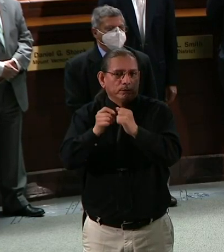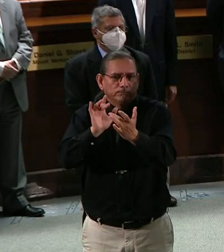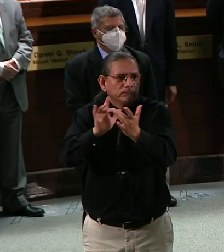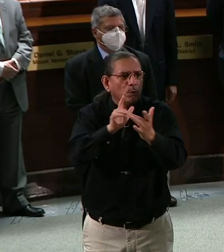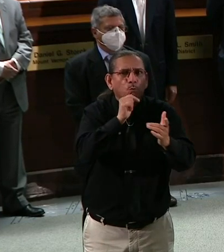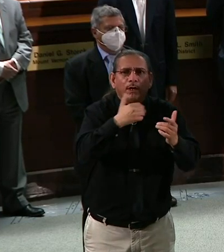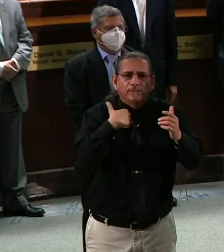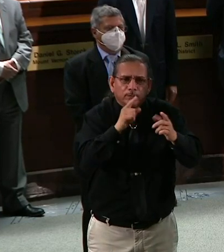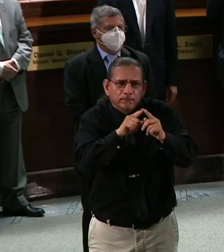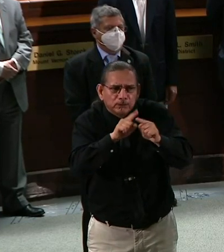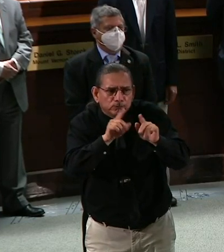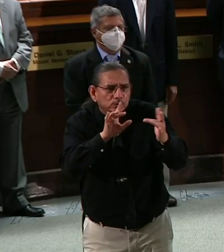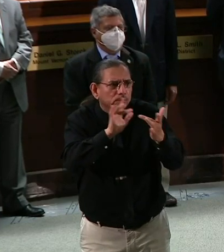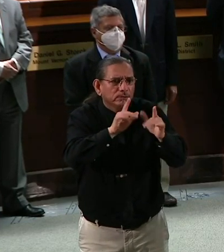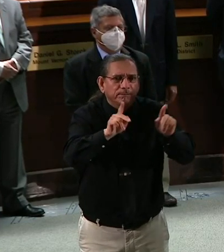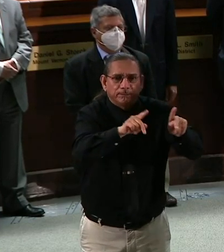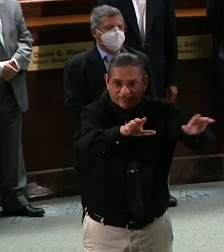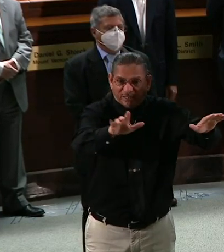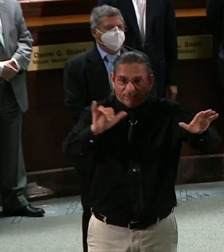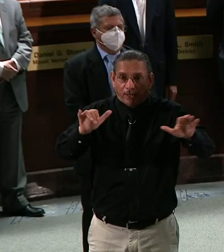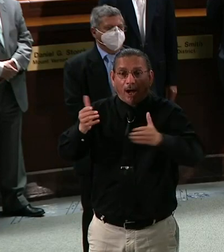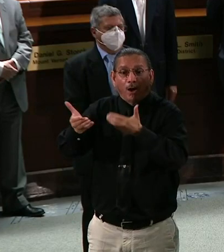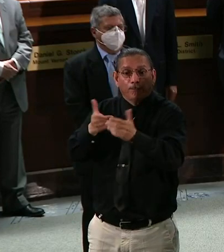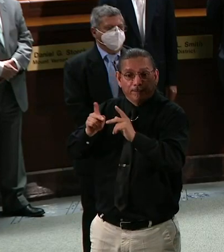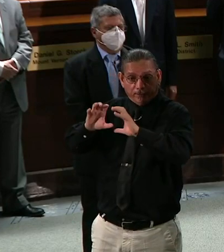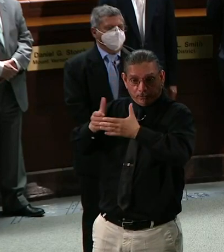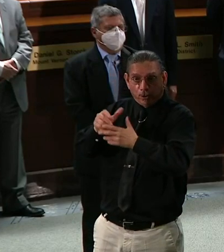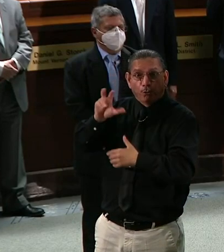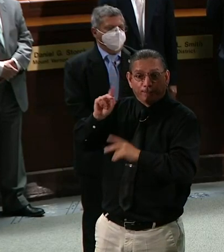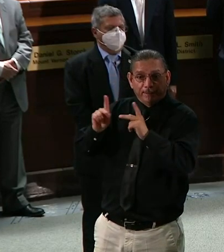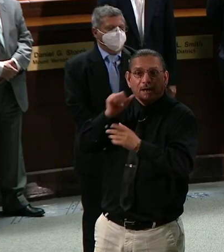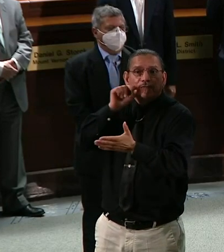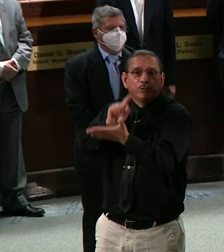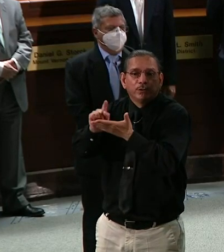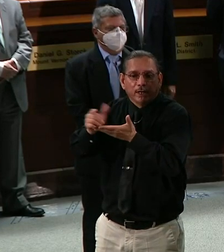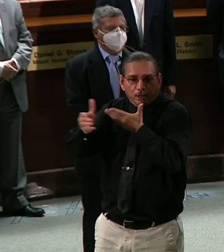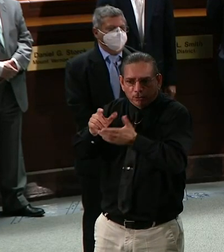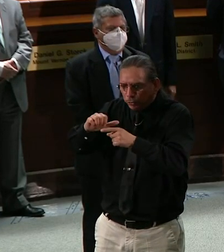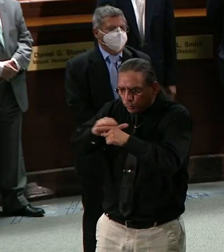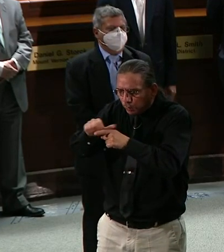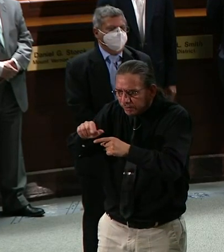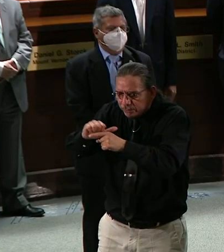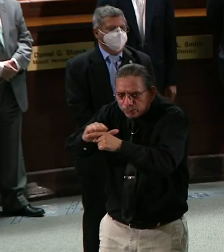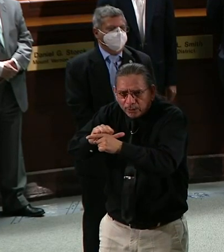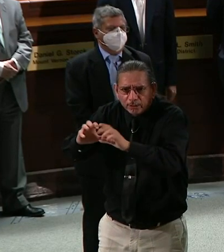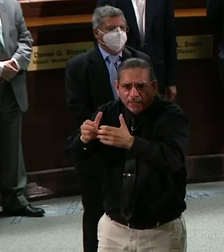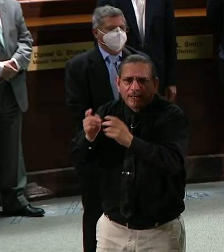UP TO A YEAR DEPENDING BASE NUMBERS. WERE HIRING IN GROUPS